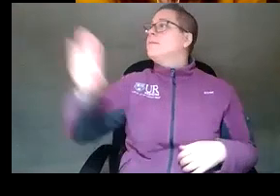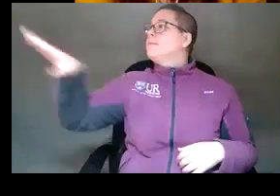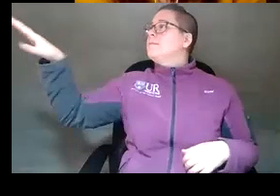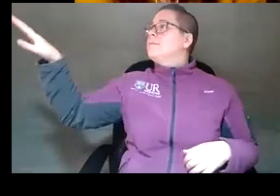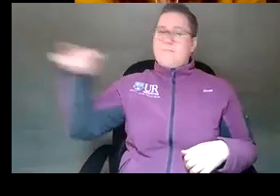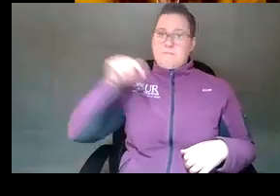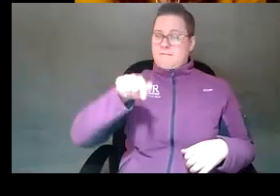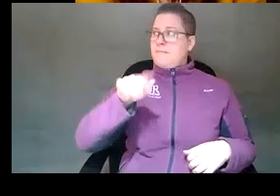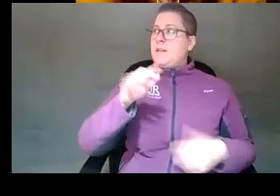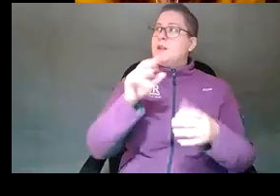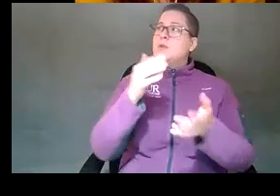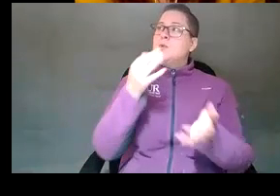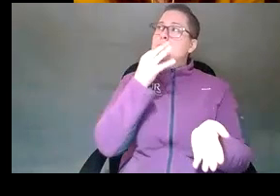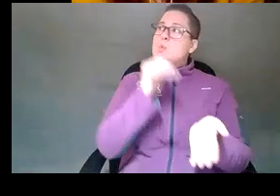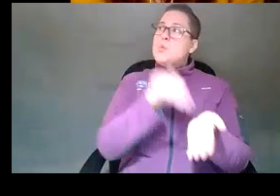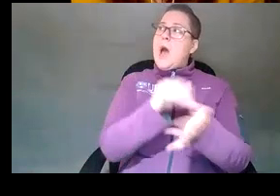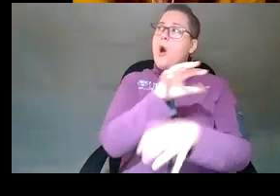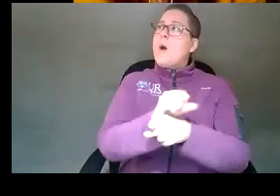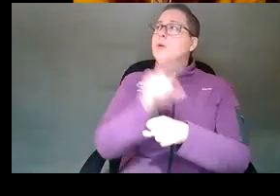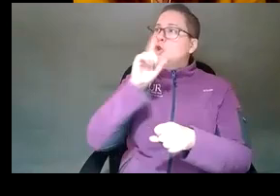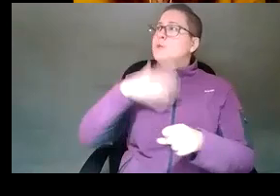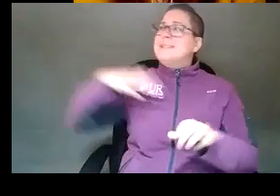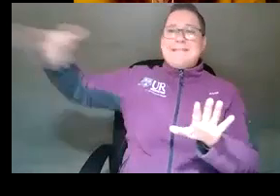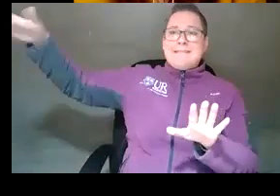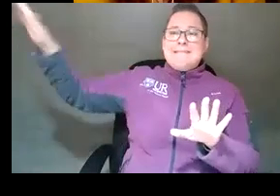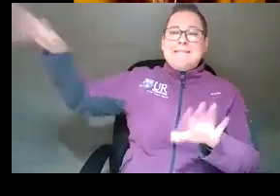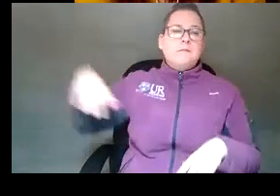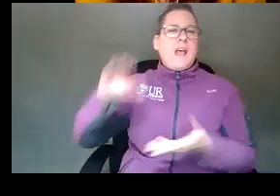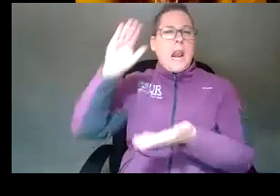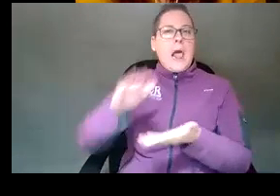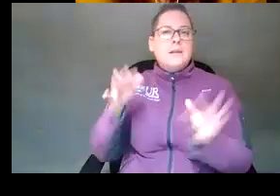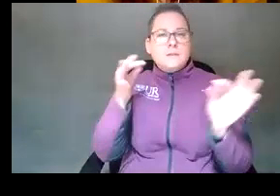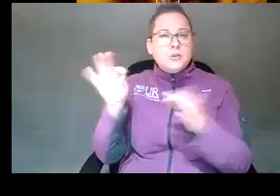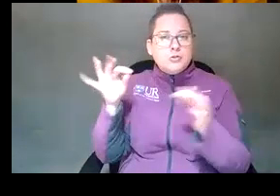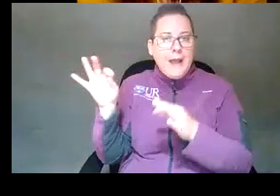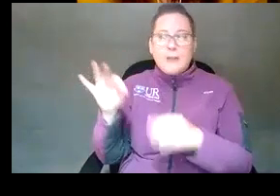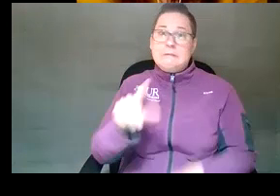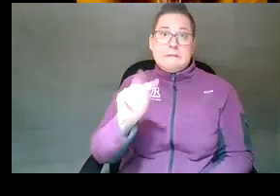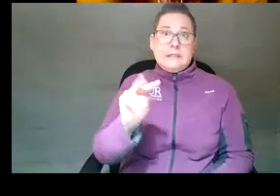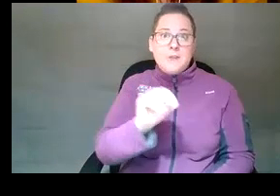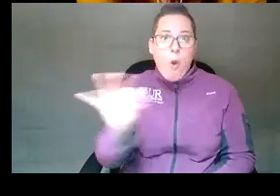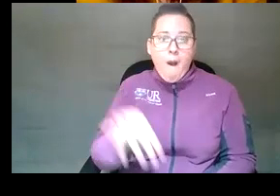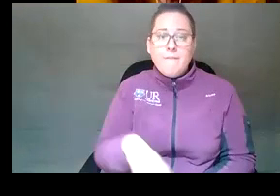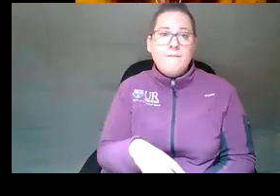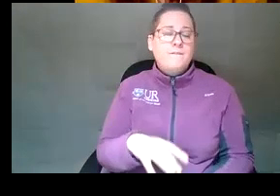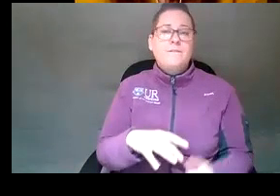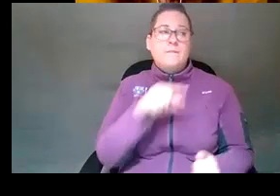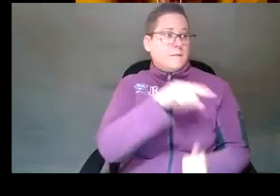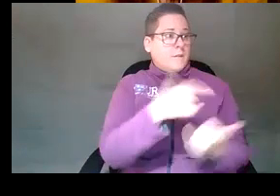is going to be taking place minimizing some of those distractions like the tv or tablet time and